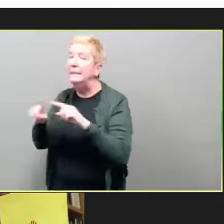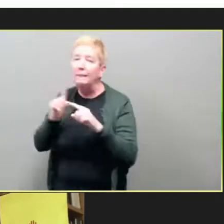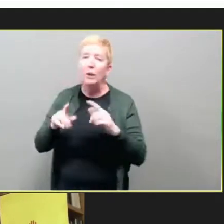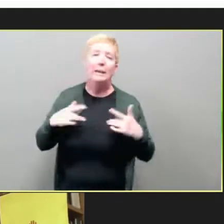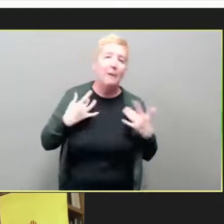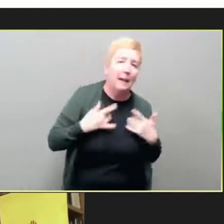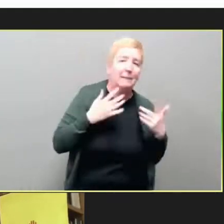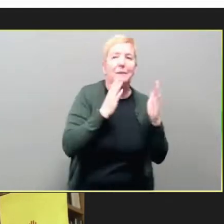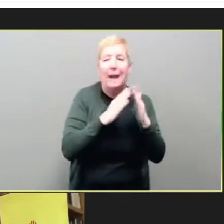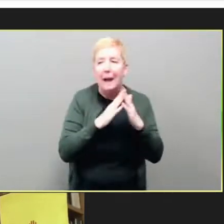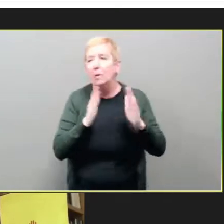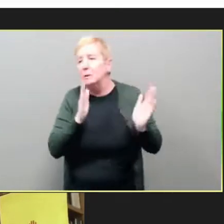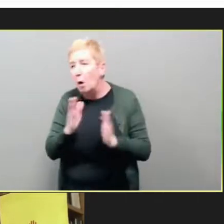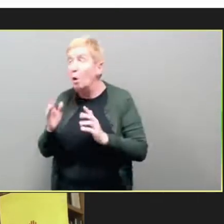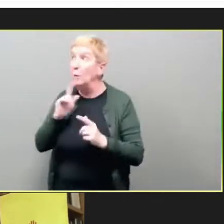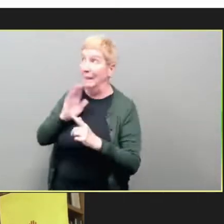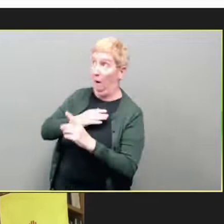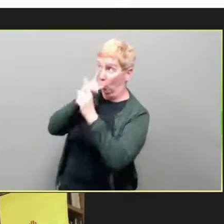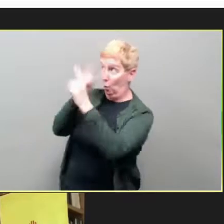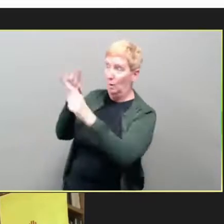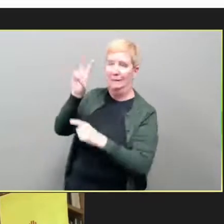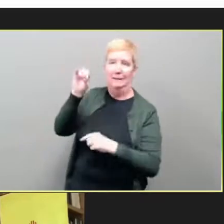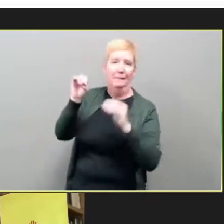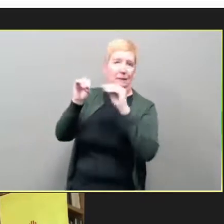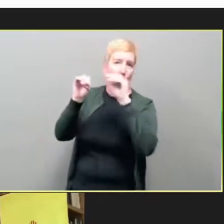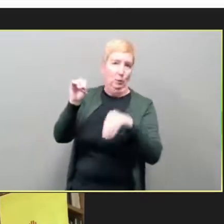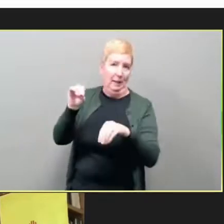70 or higher of what were allocated each week.